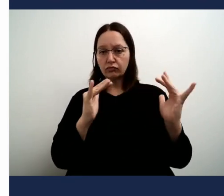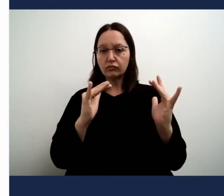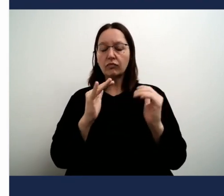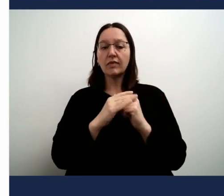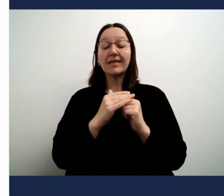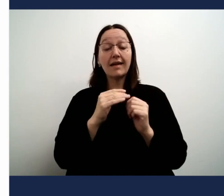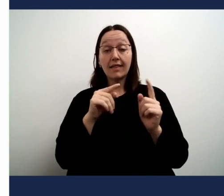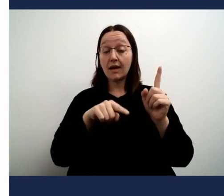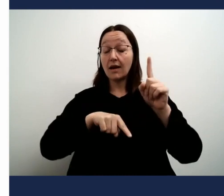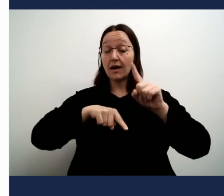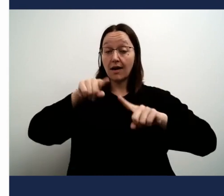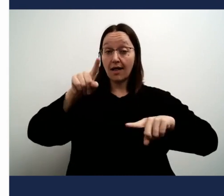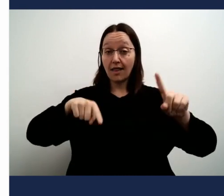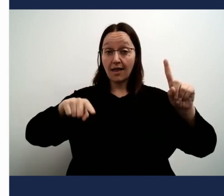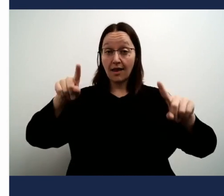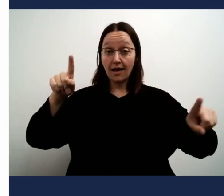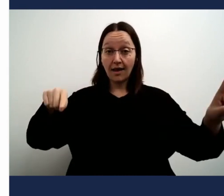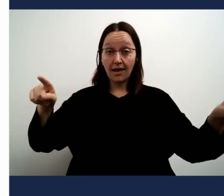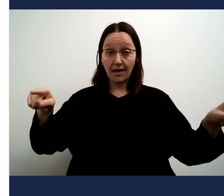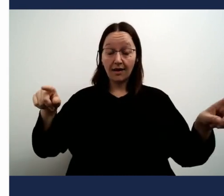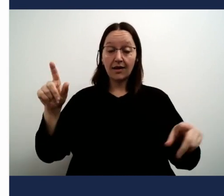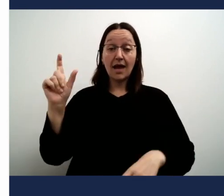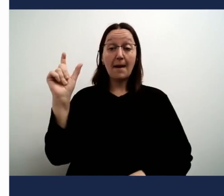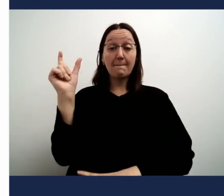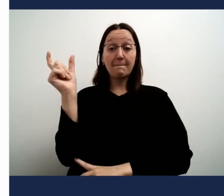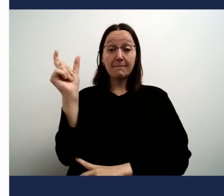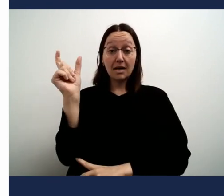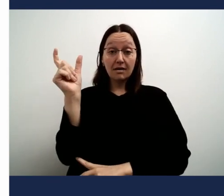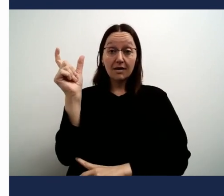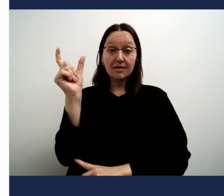organizations, the citizen of the year award from the Santa Clara county Board of